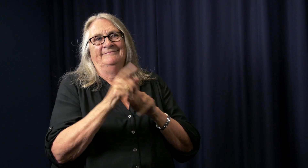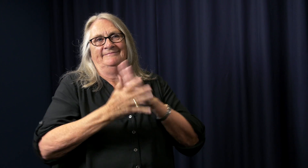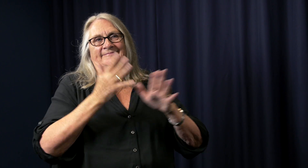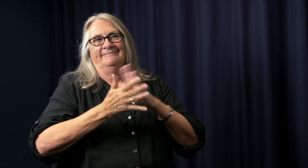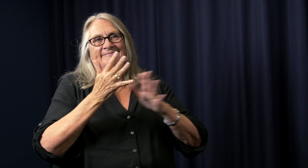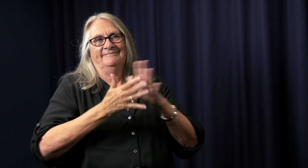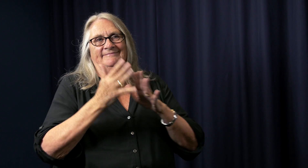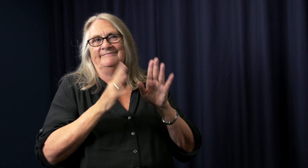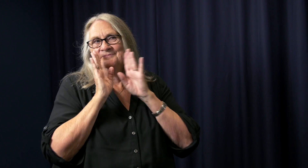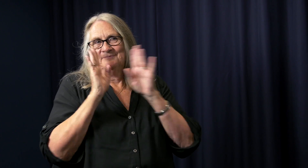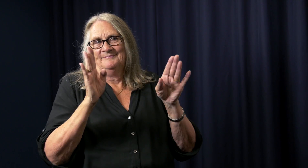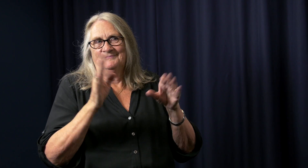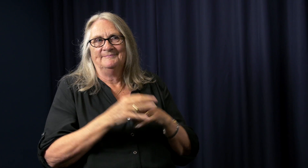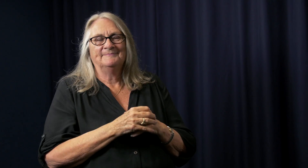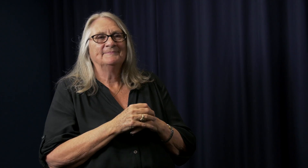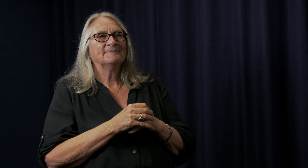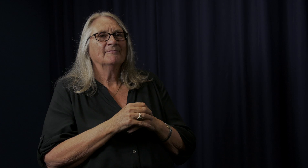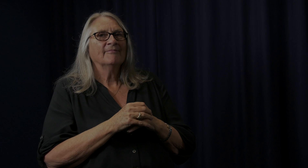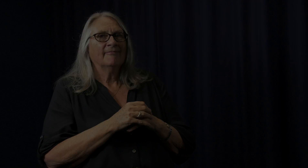to learn sign language. It was a wonderful experience for me.